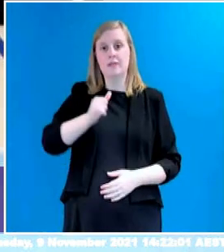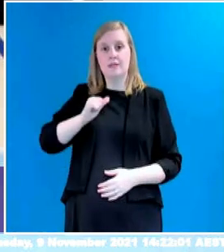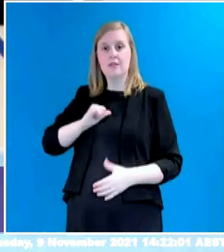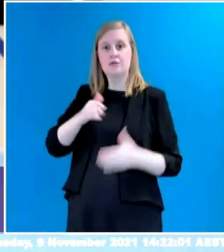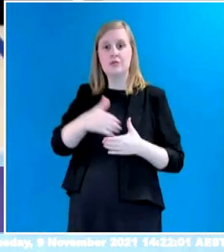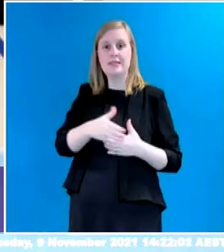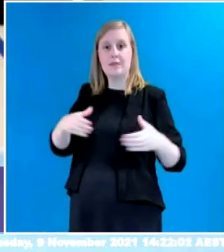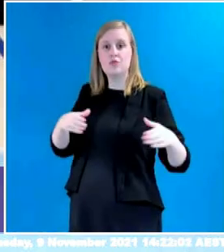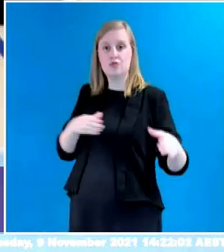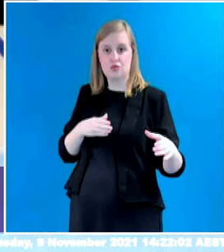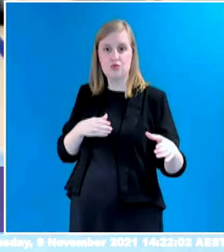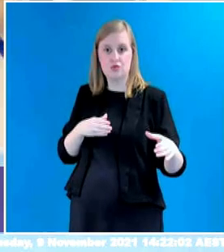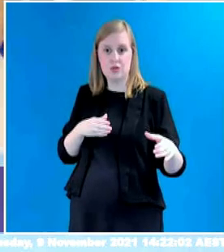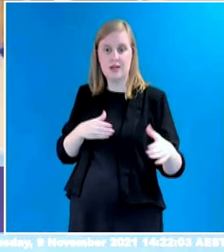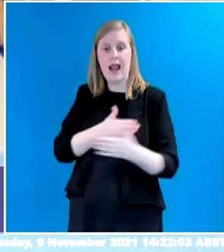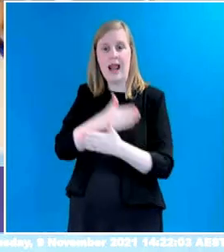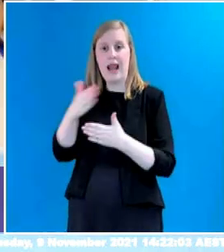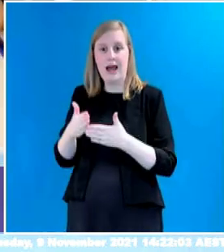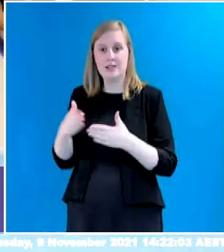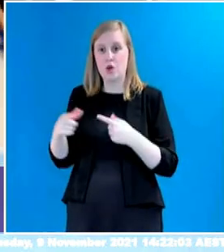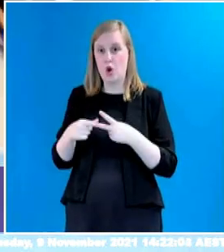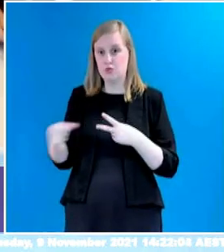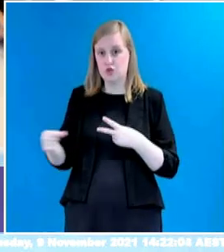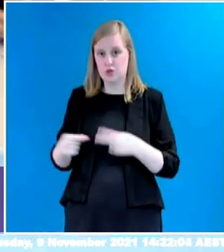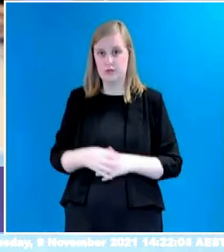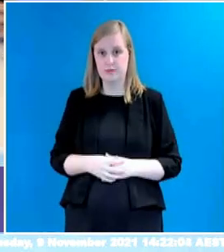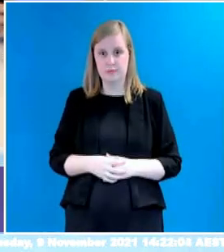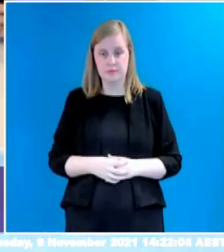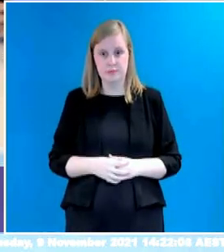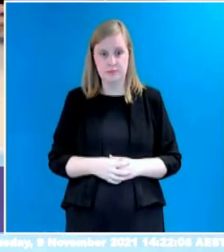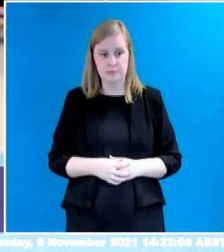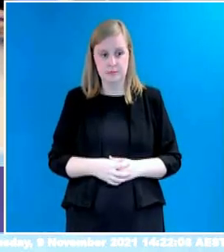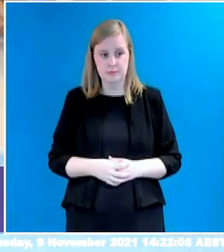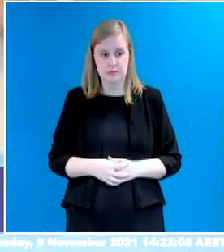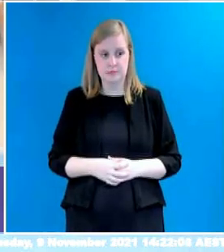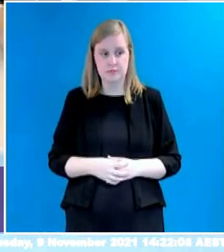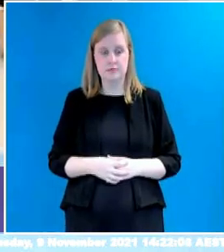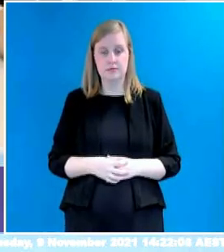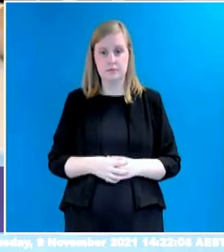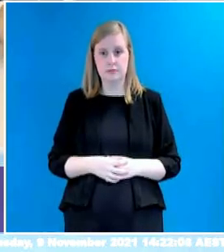The second interpretive declaration concerns, as you said, compulsory